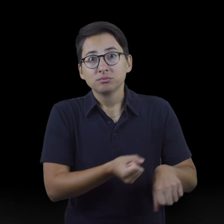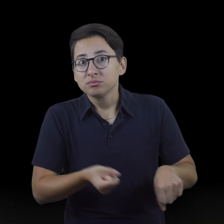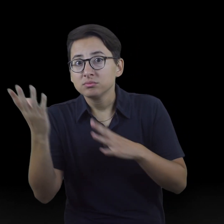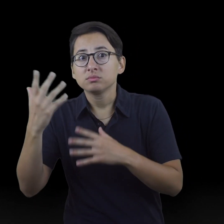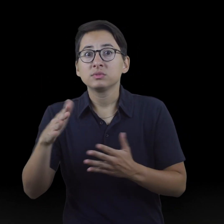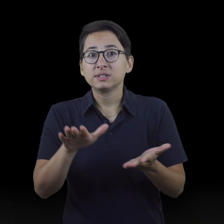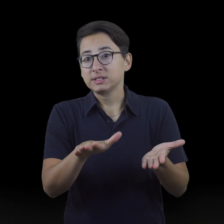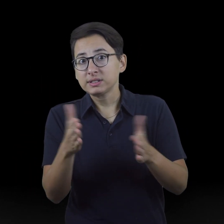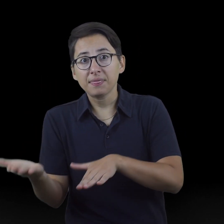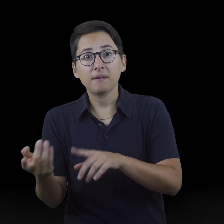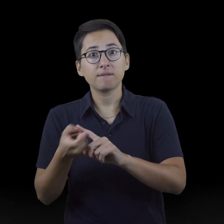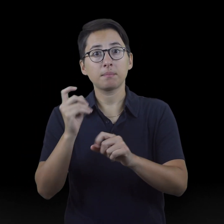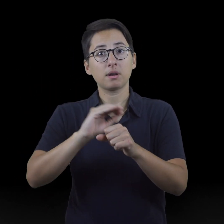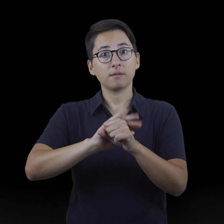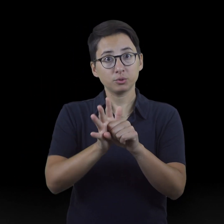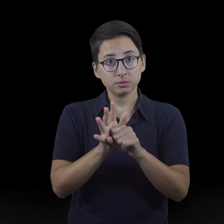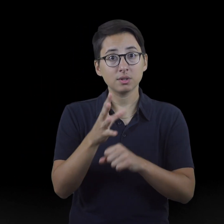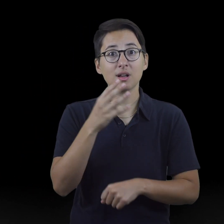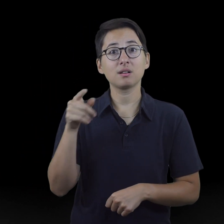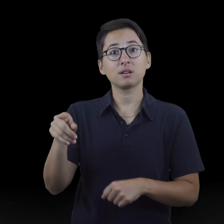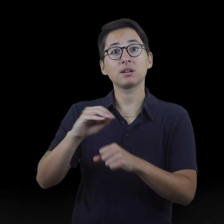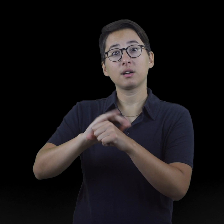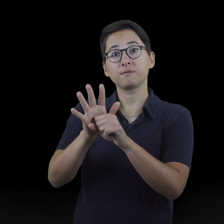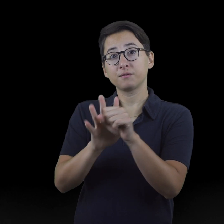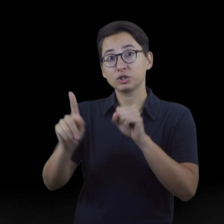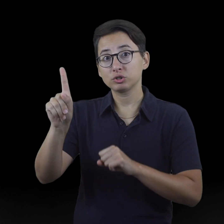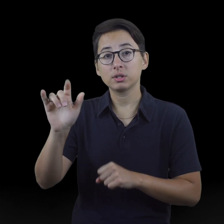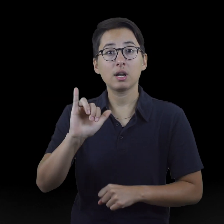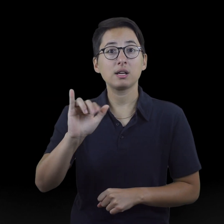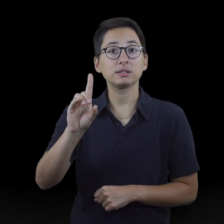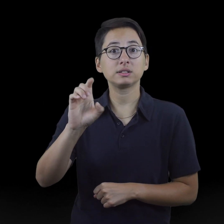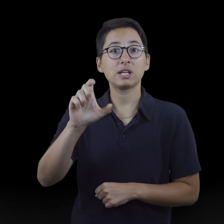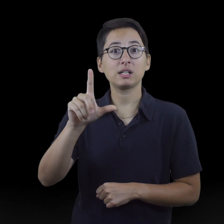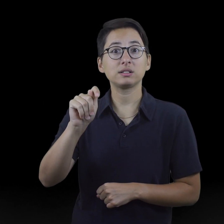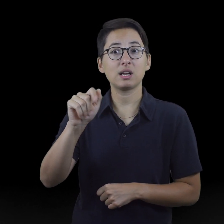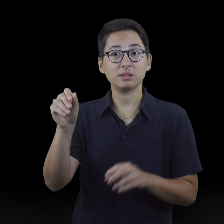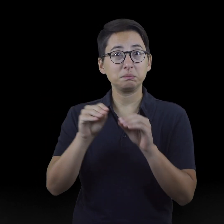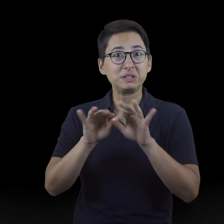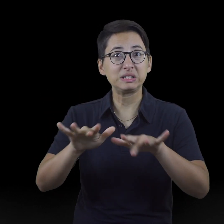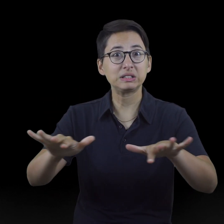the virus, as soon as possible as the